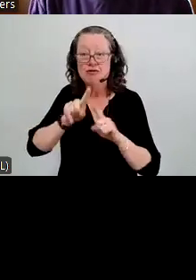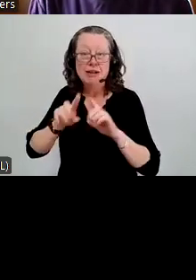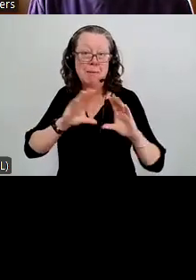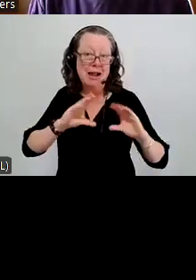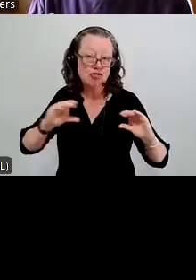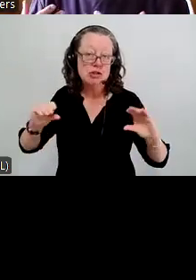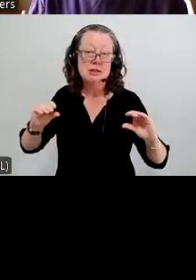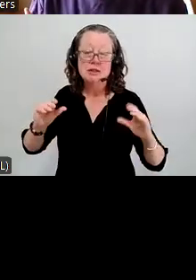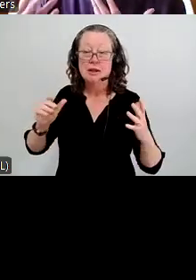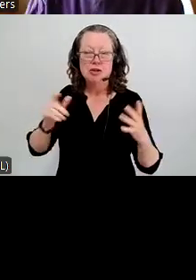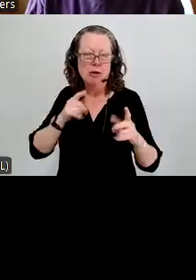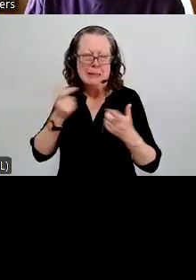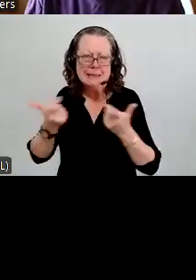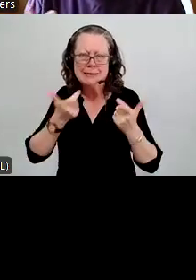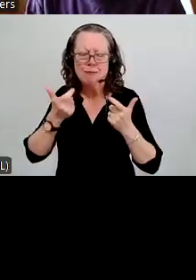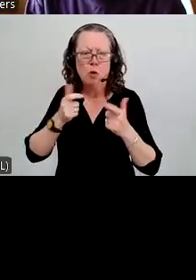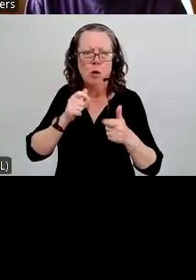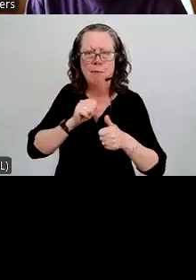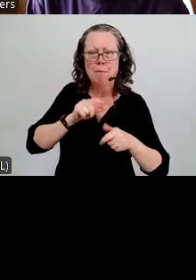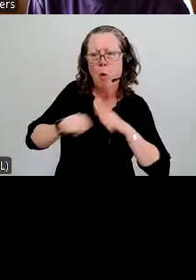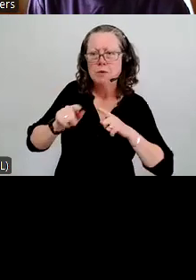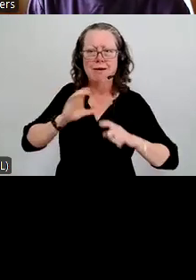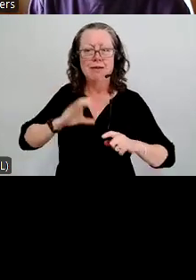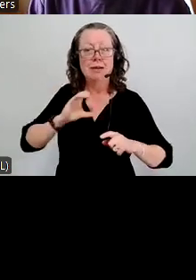Now, if we were staying at her house for a while,